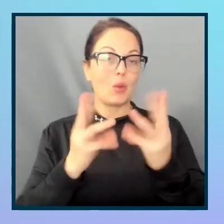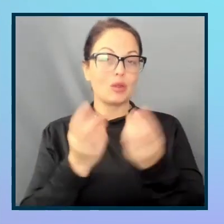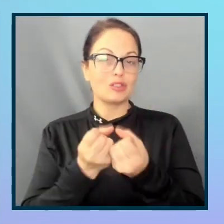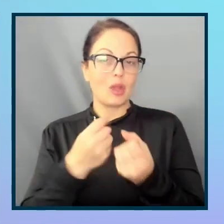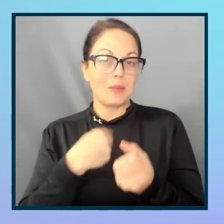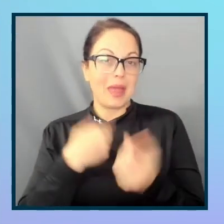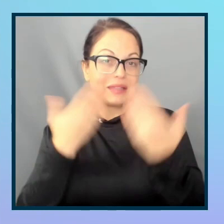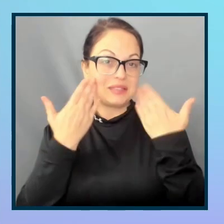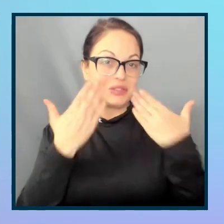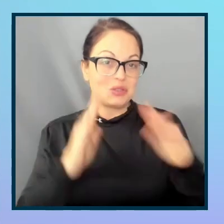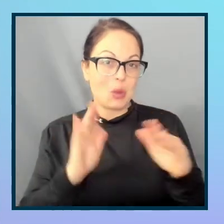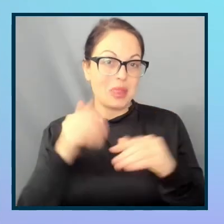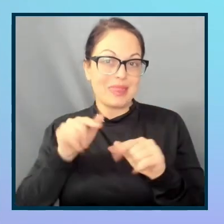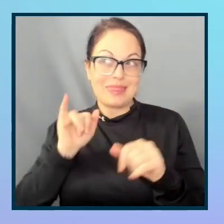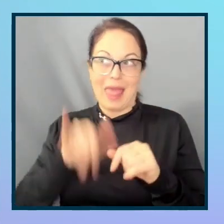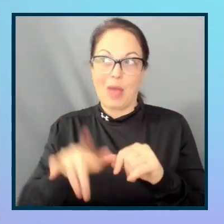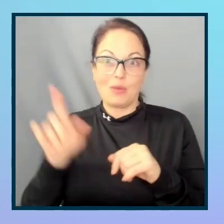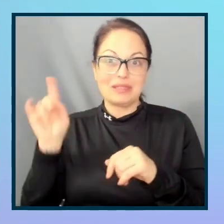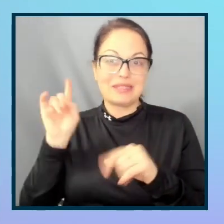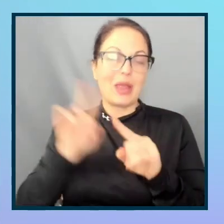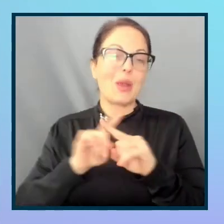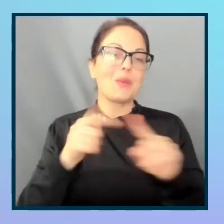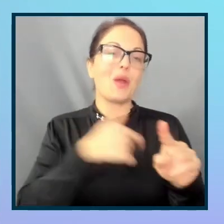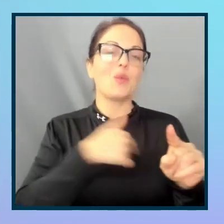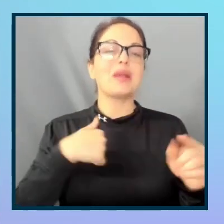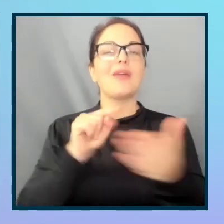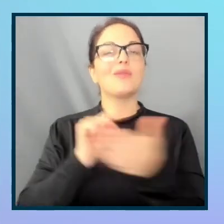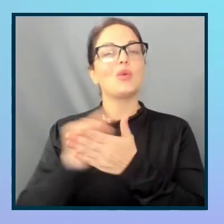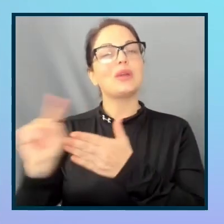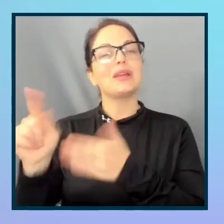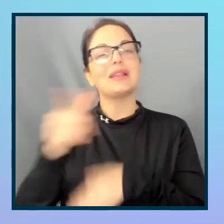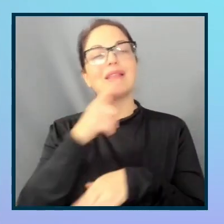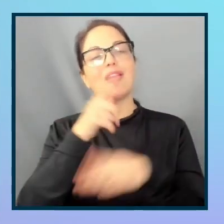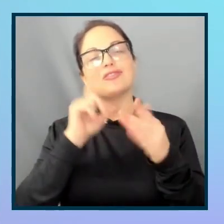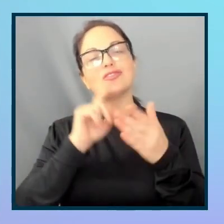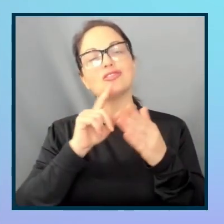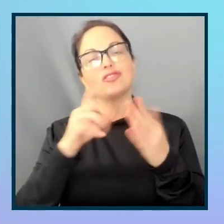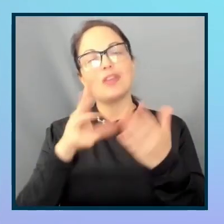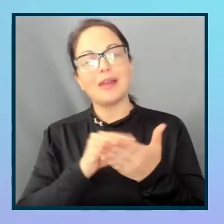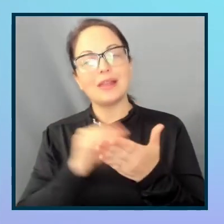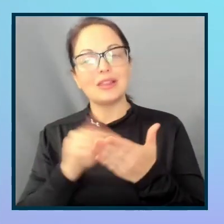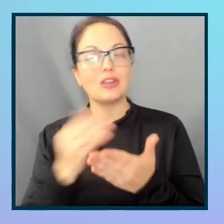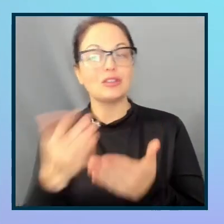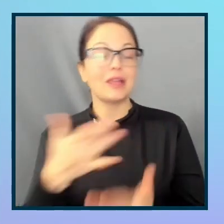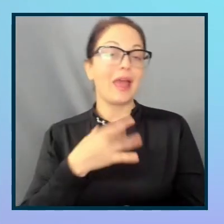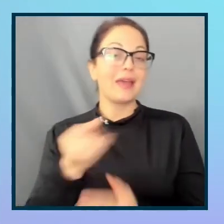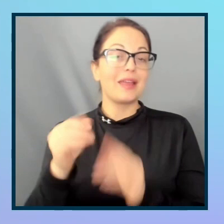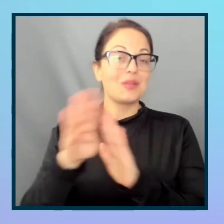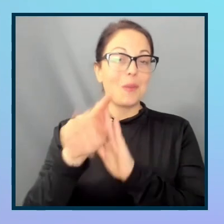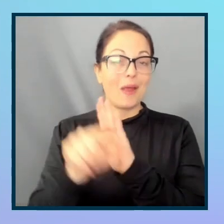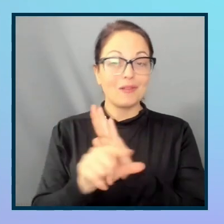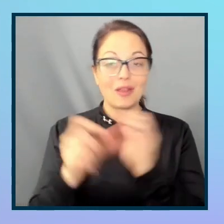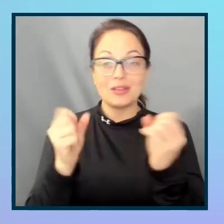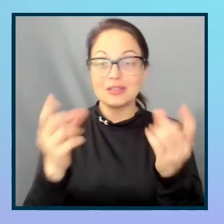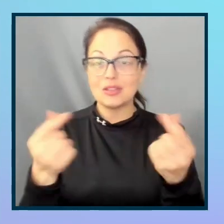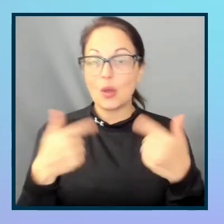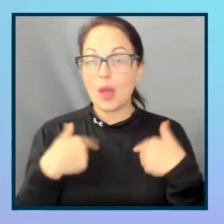We do weekly Lunch & Learns at Intuit, and I like the background, so... I'm currently at CSUN.